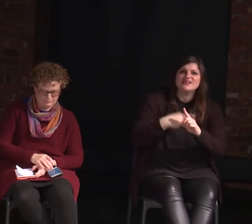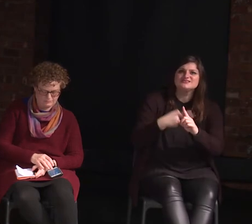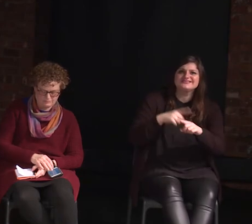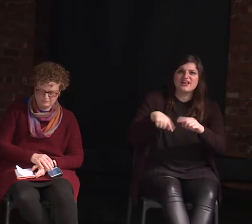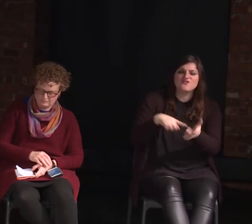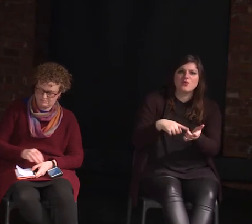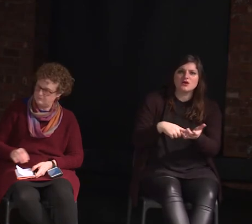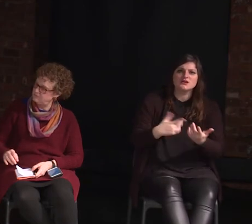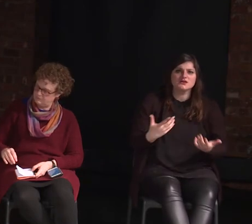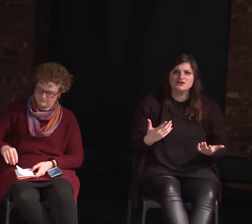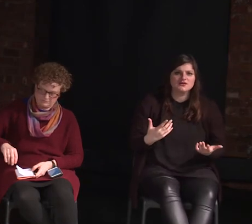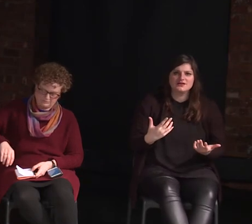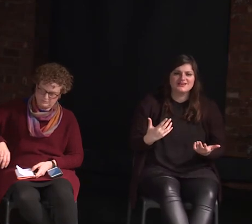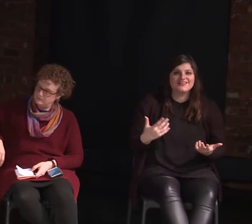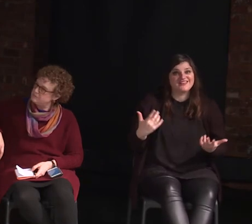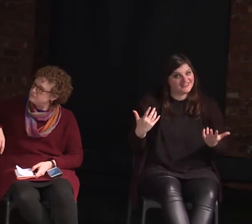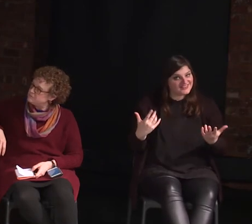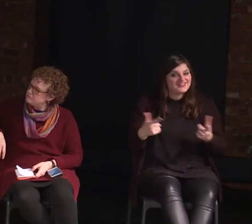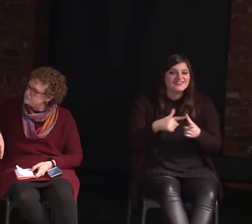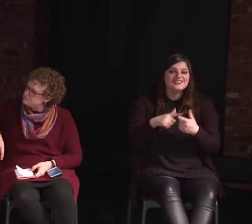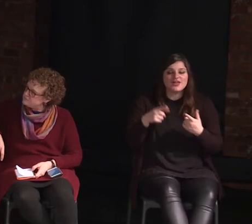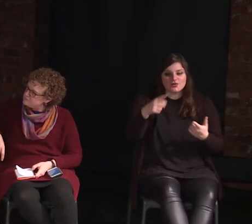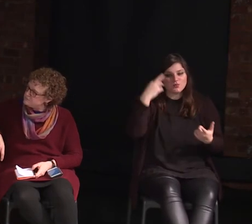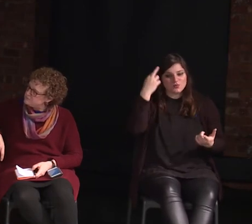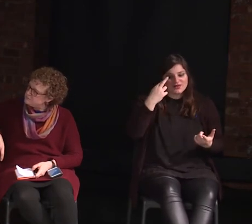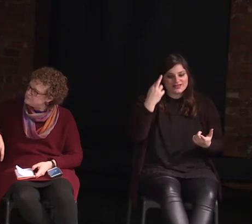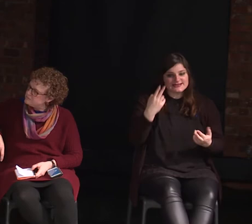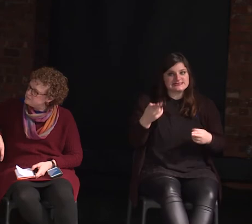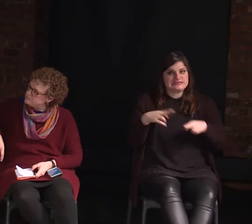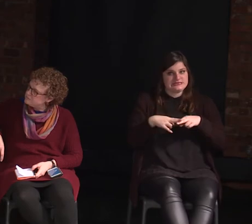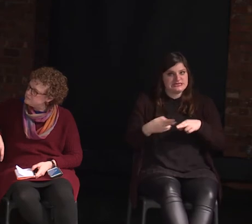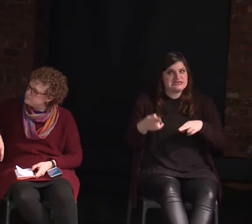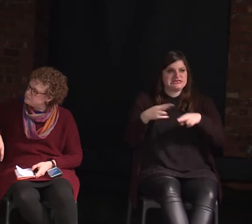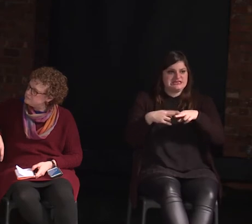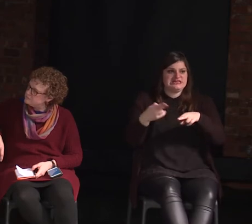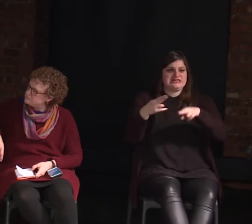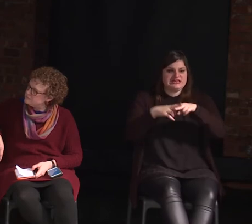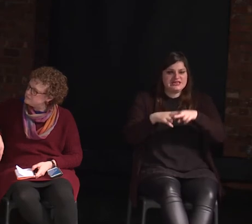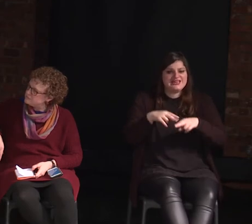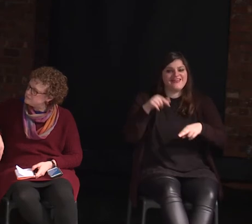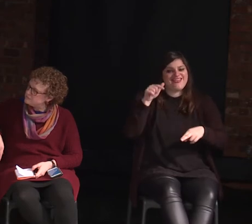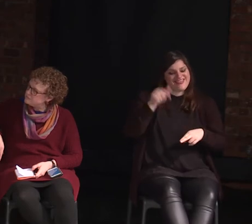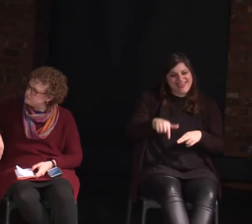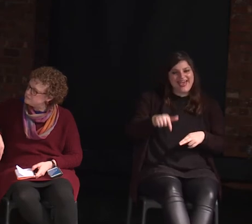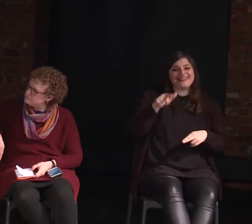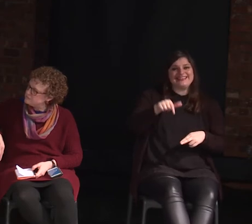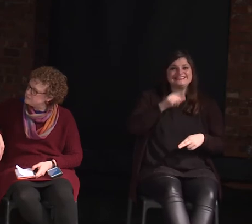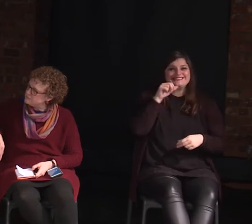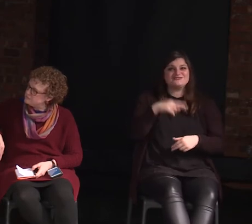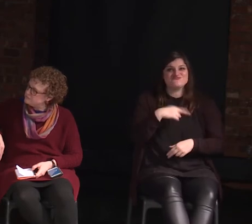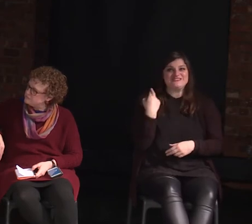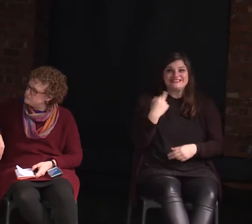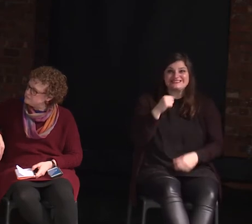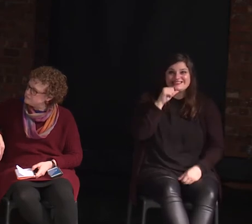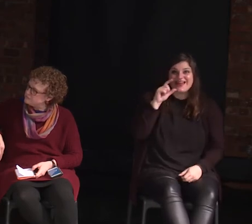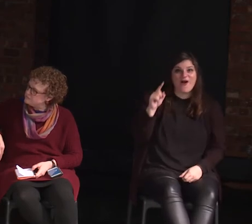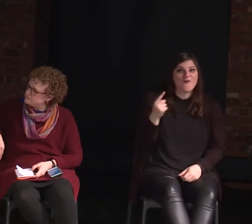I'm not saying this is just-- It is not simply the art, but it is so many other things connected